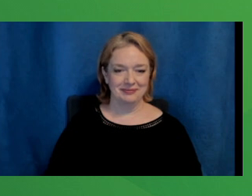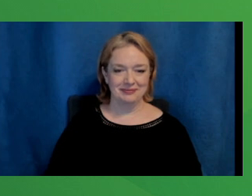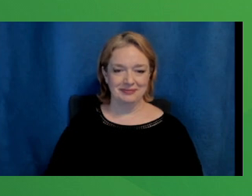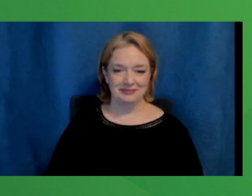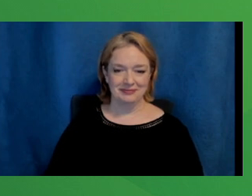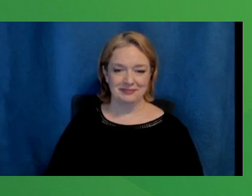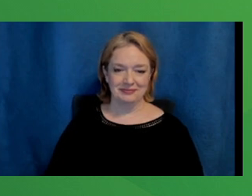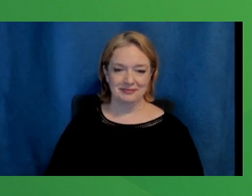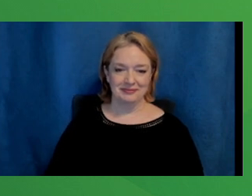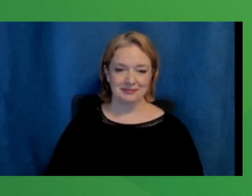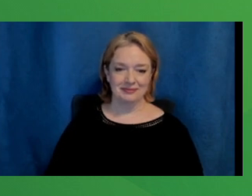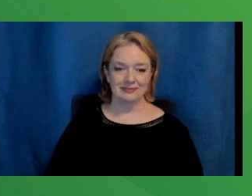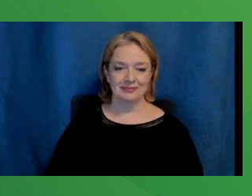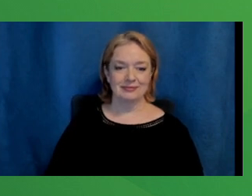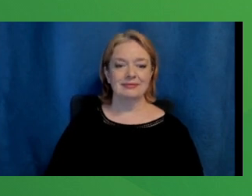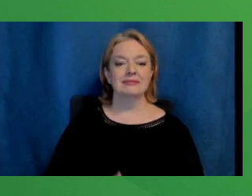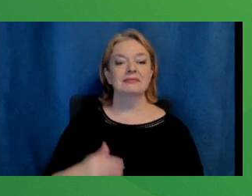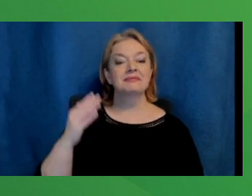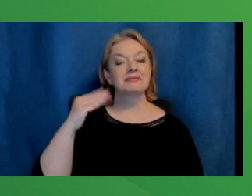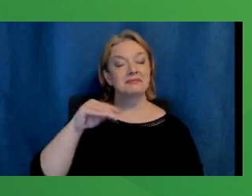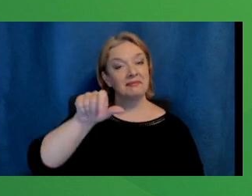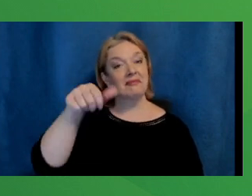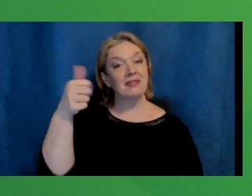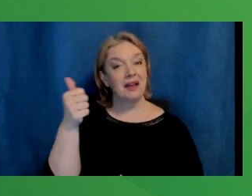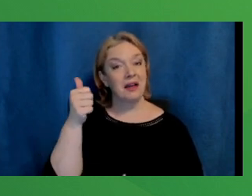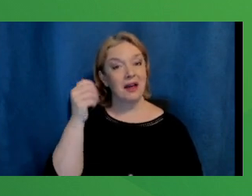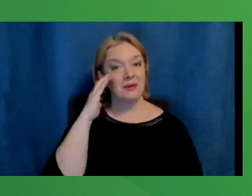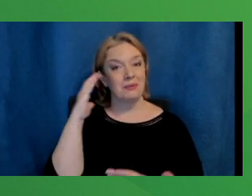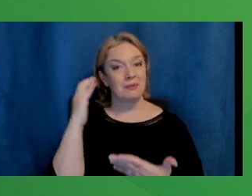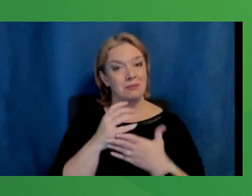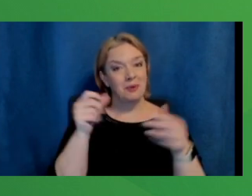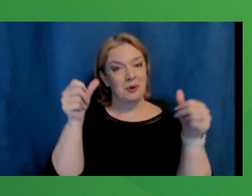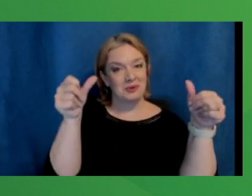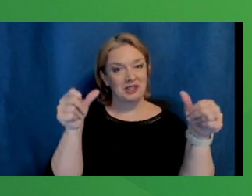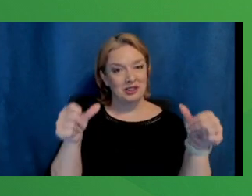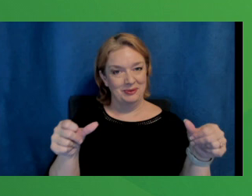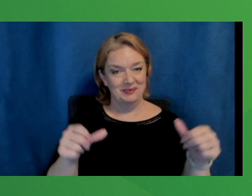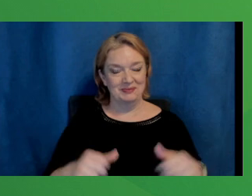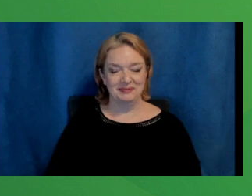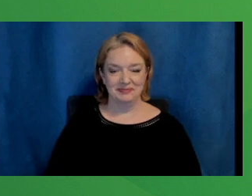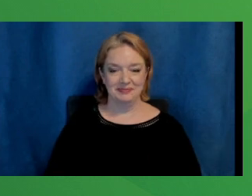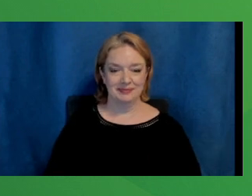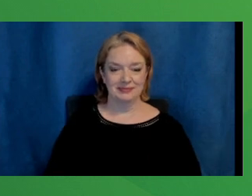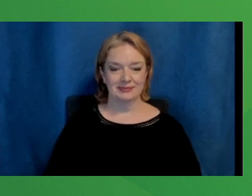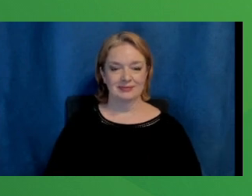Here's another poster. For this one, my students kind of wanted to really write some more words.